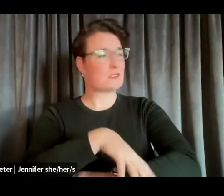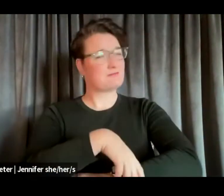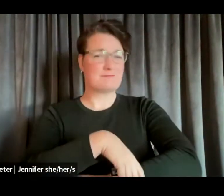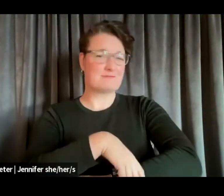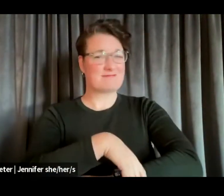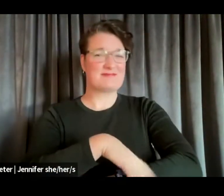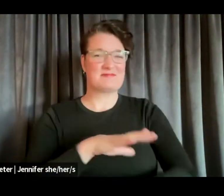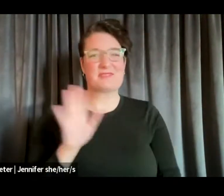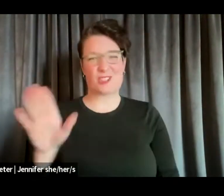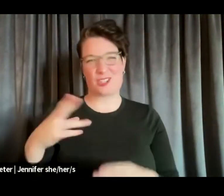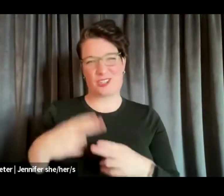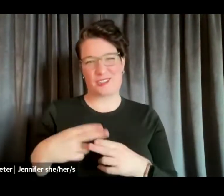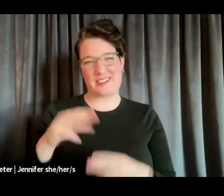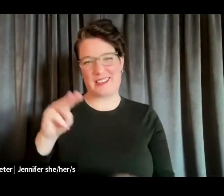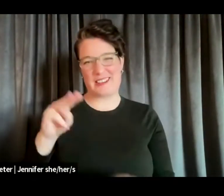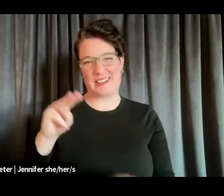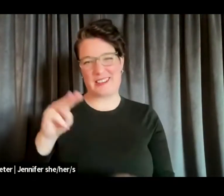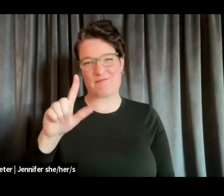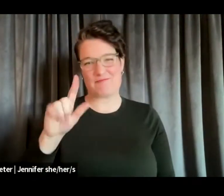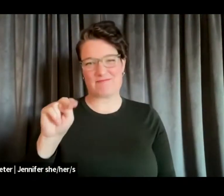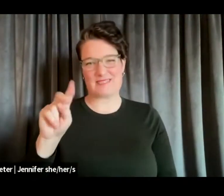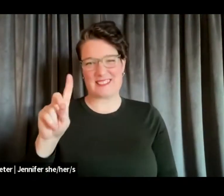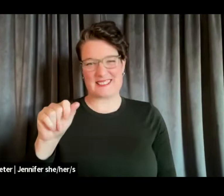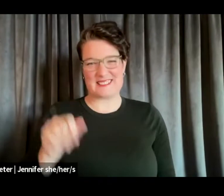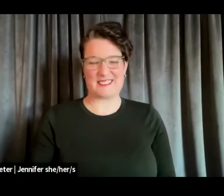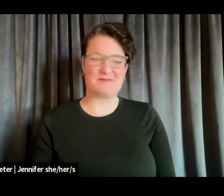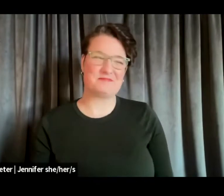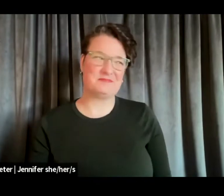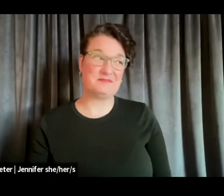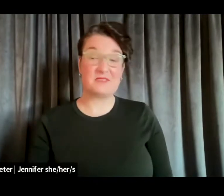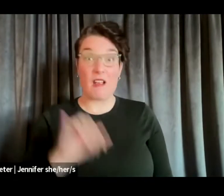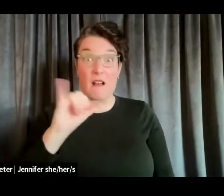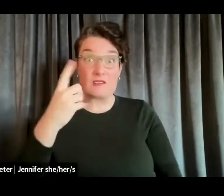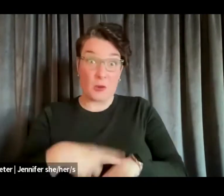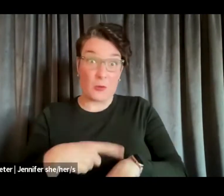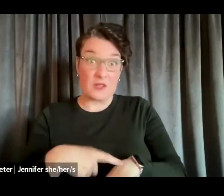Her name was Malinda. And then also when I was going to your soul candles workshop a couple